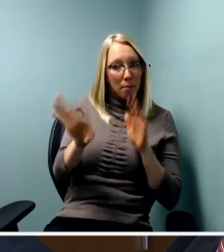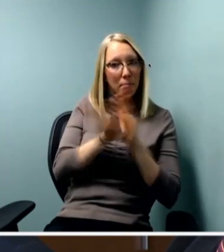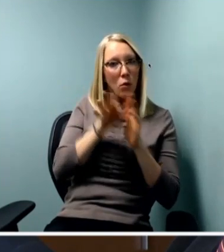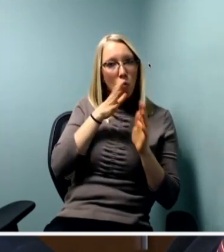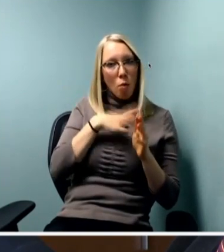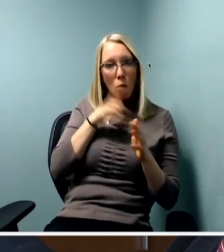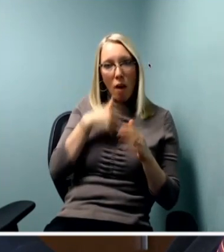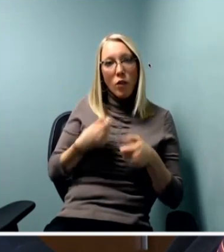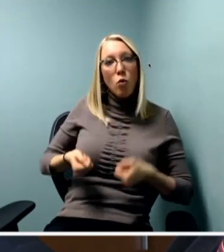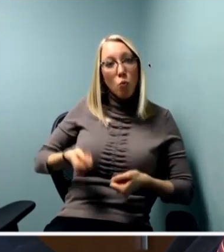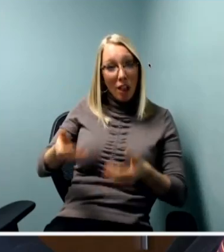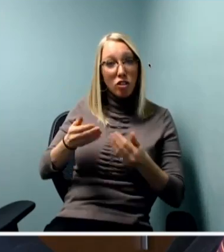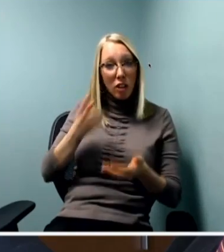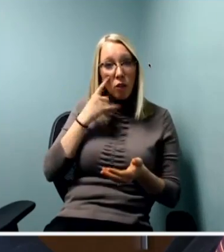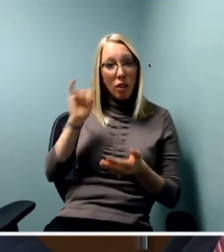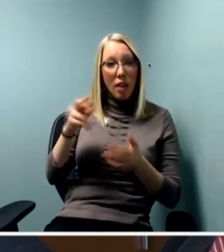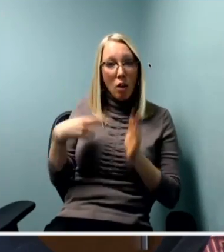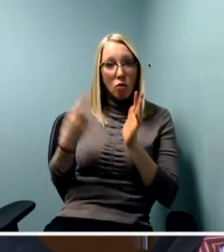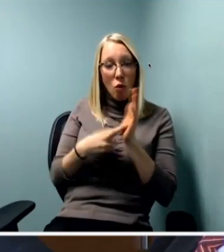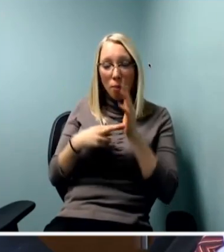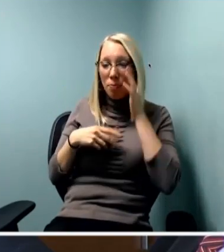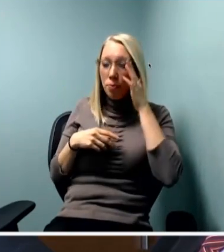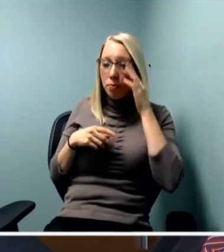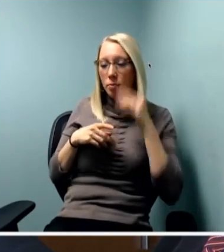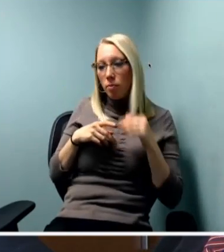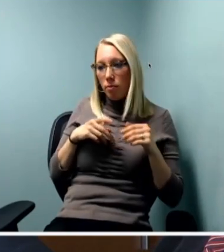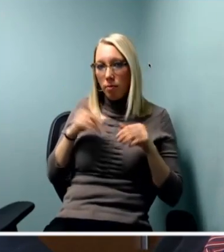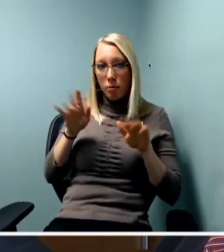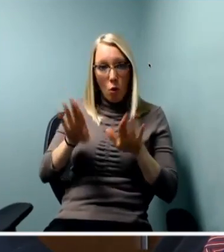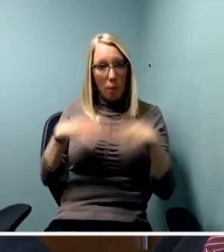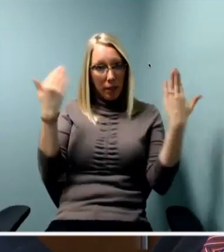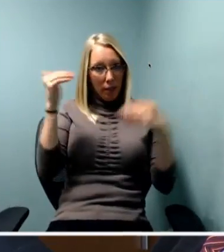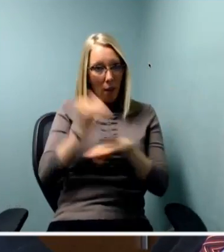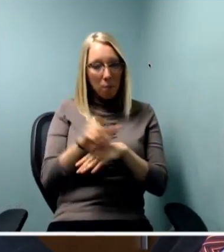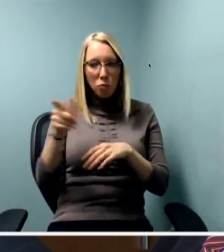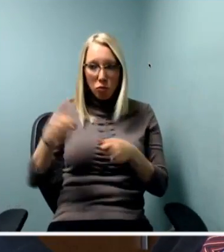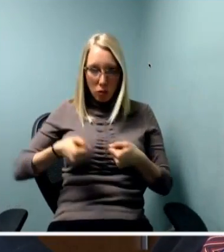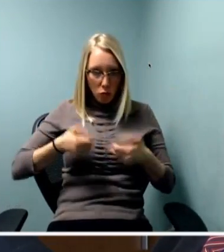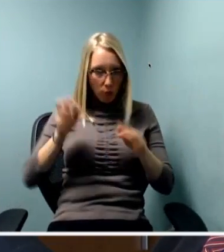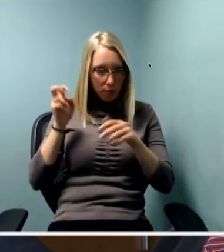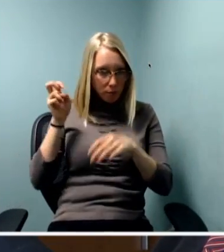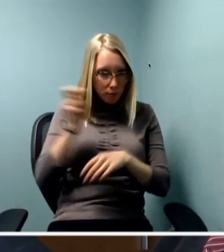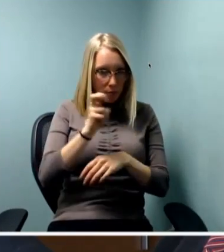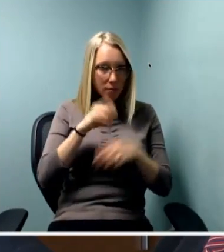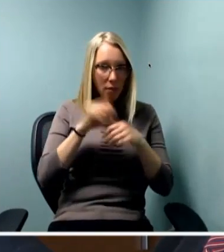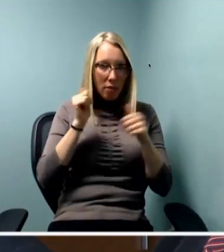At the opening, she rolls into the theatre and she has to get out of the wheelchair,